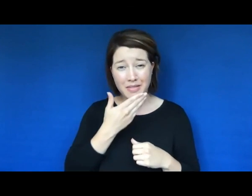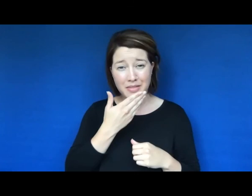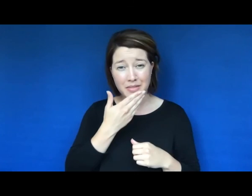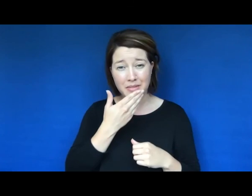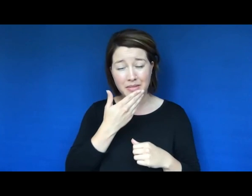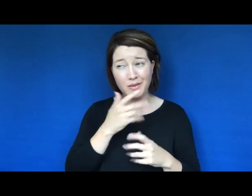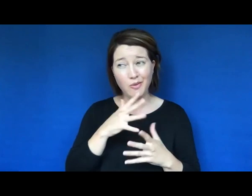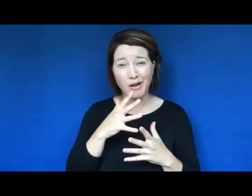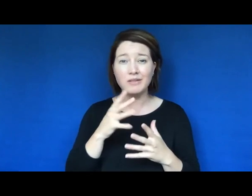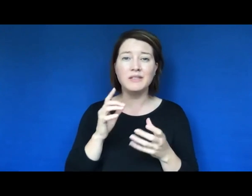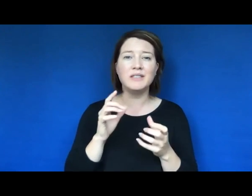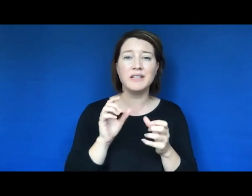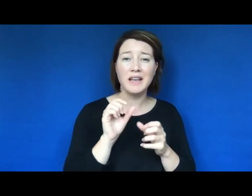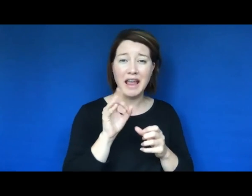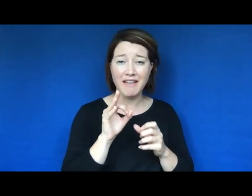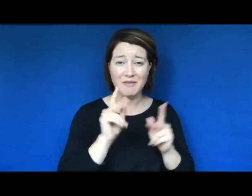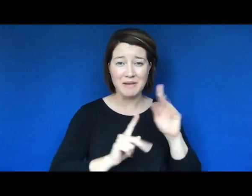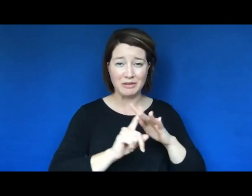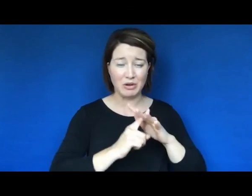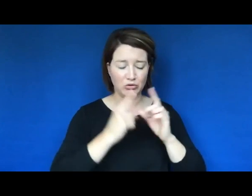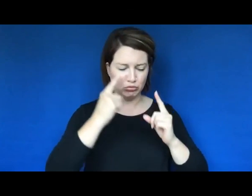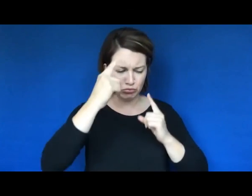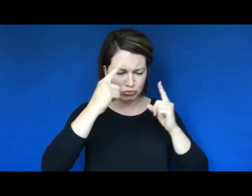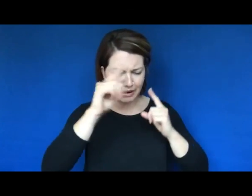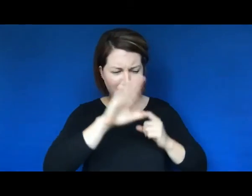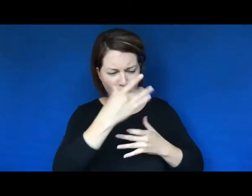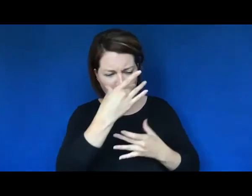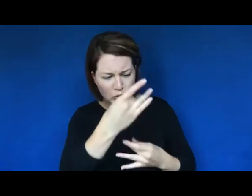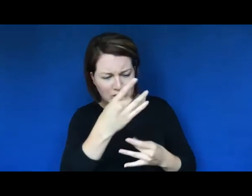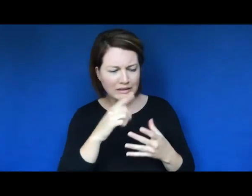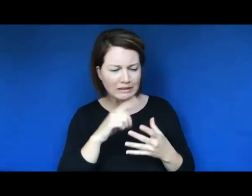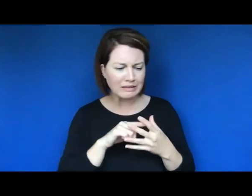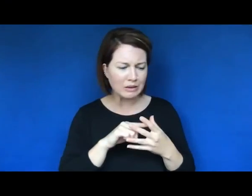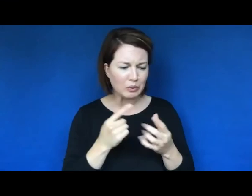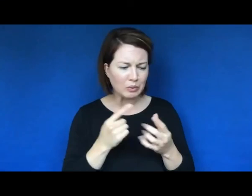what their interests are, the easier it will be, once the transition to being an adult